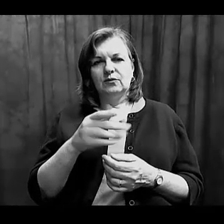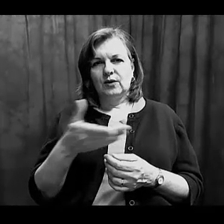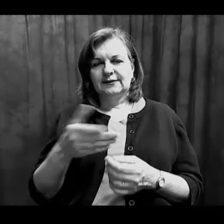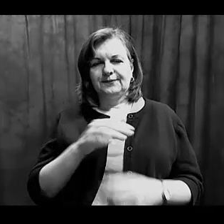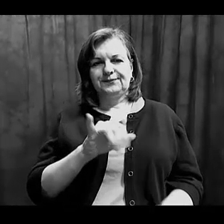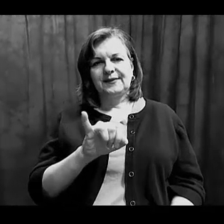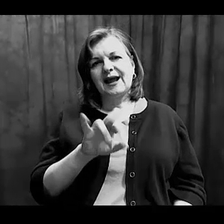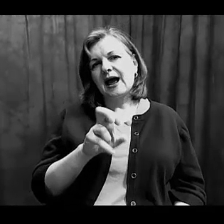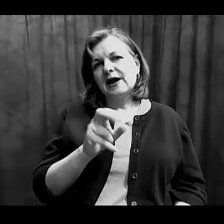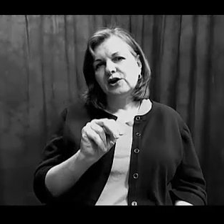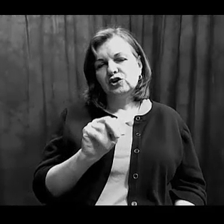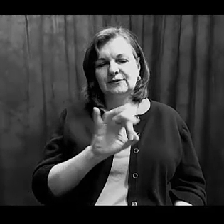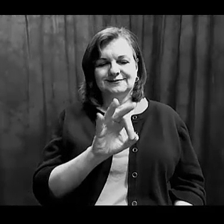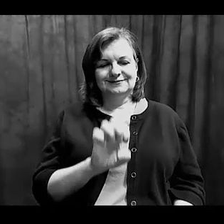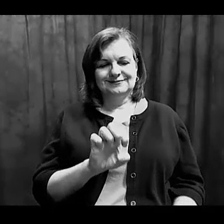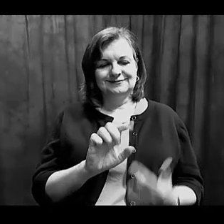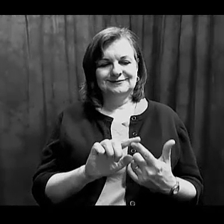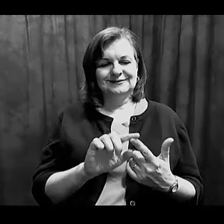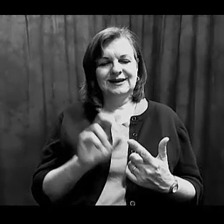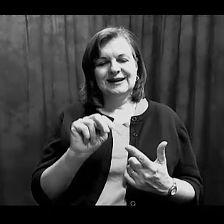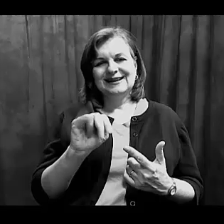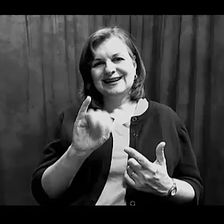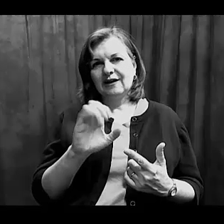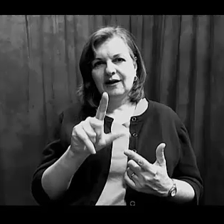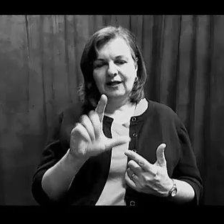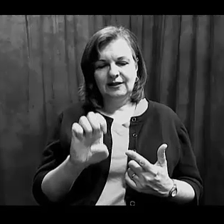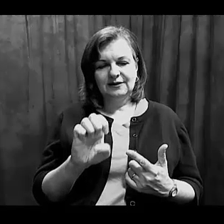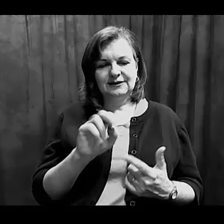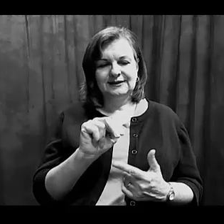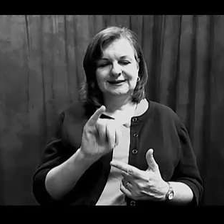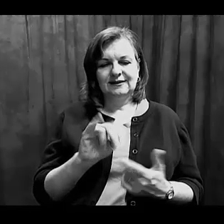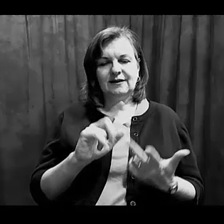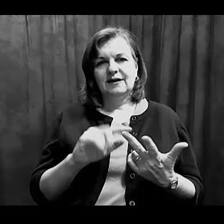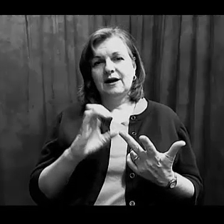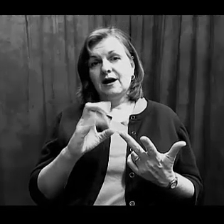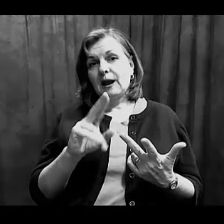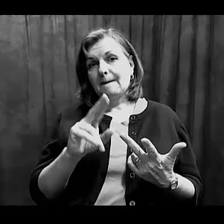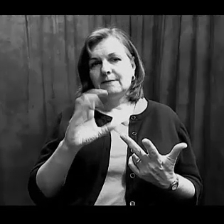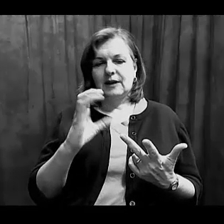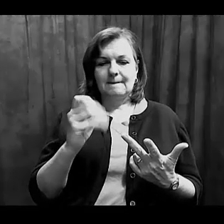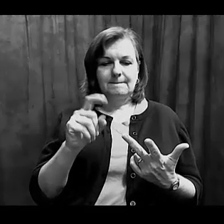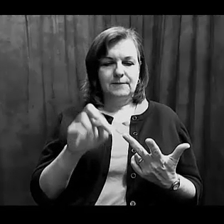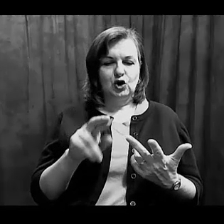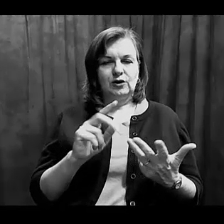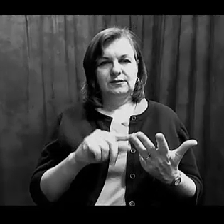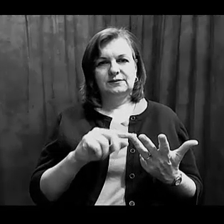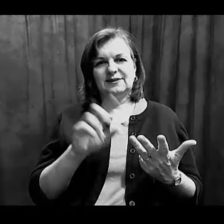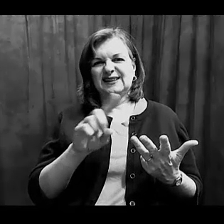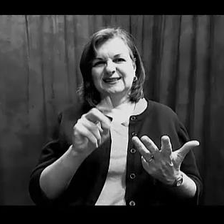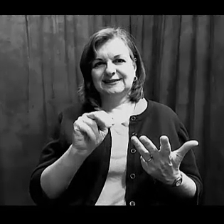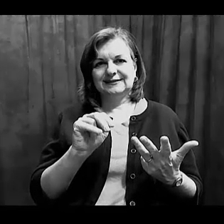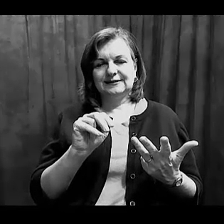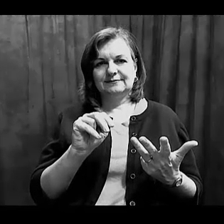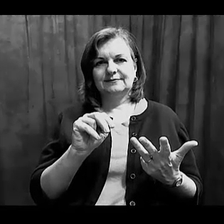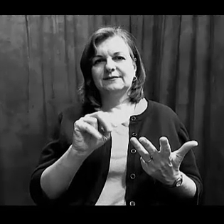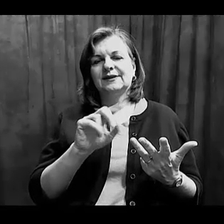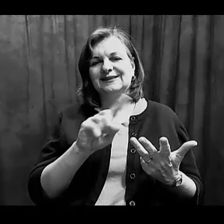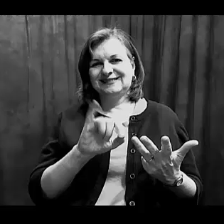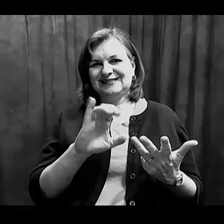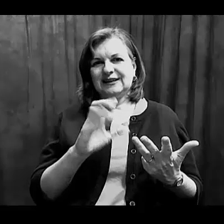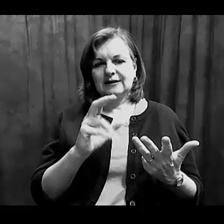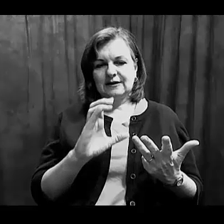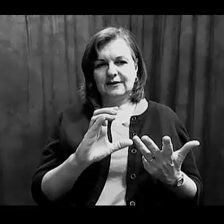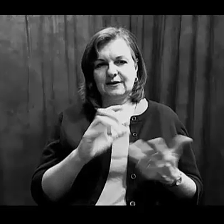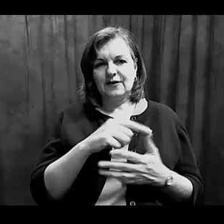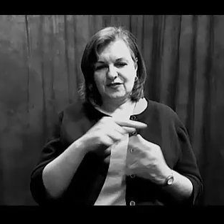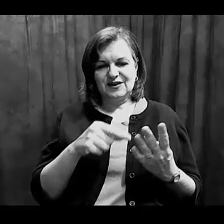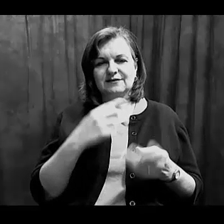iron nickel copper zinc -- NO! you can't be exposed to these in large quantities